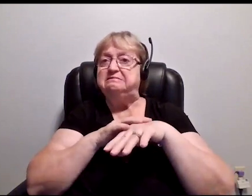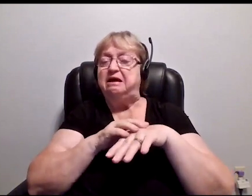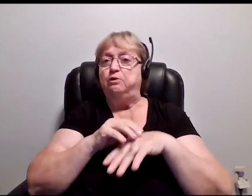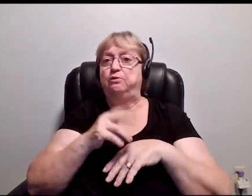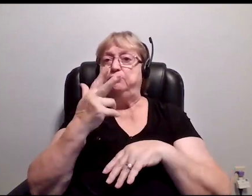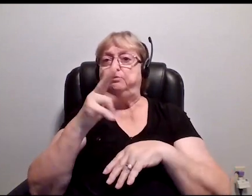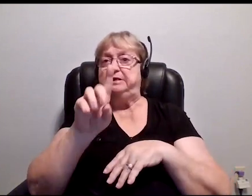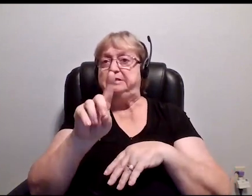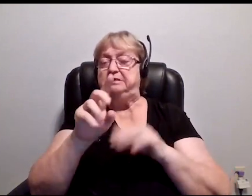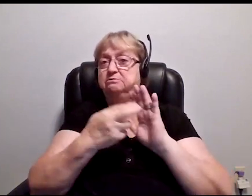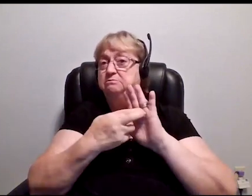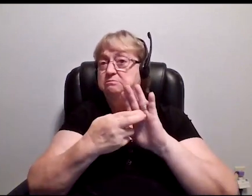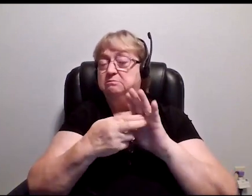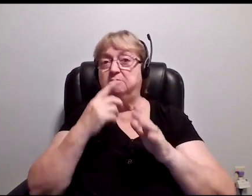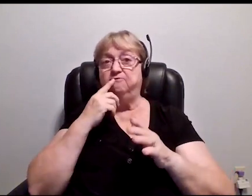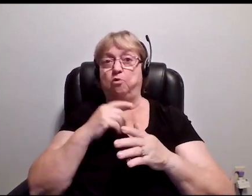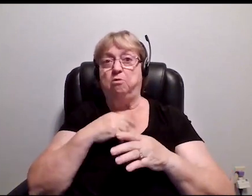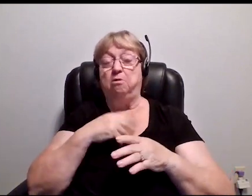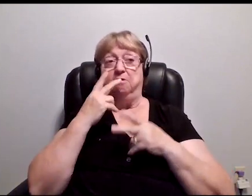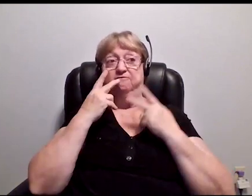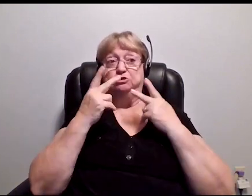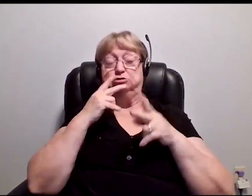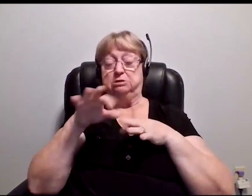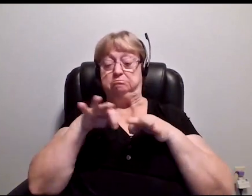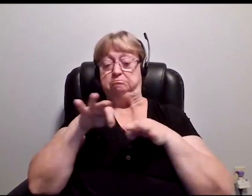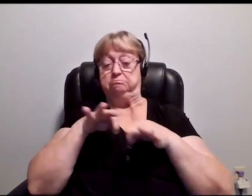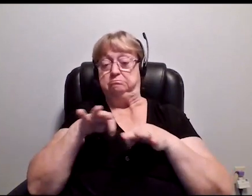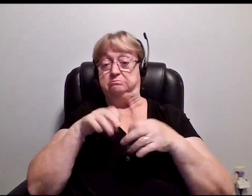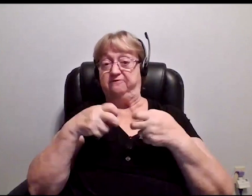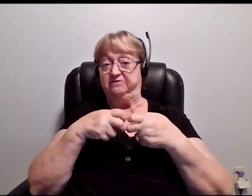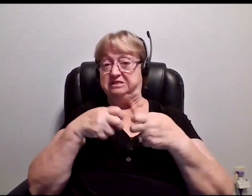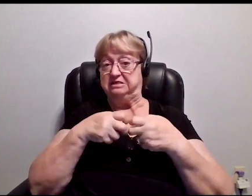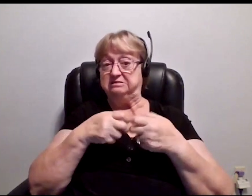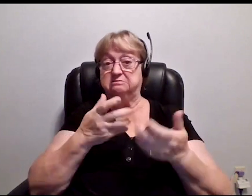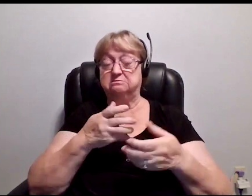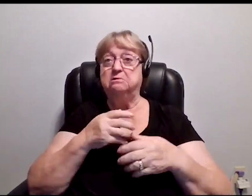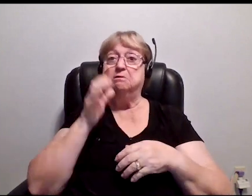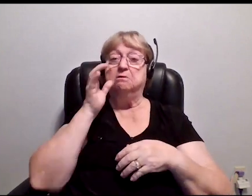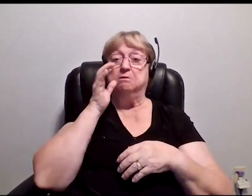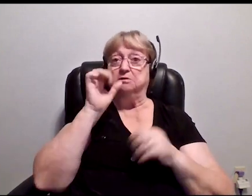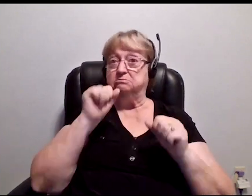to help visually describe physics concepts can be really helpful. For example, a colleague of mine,